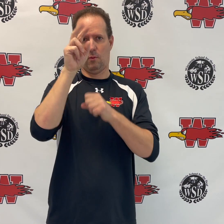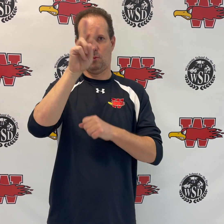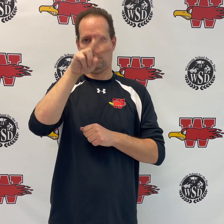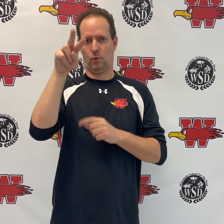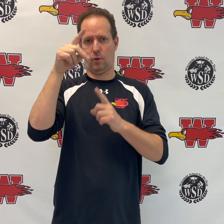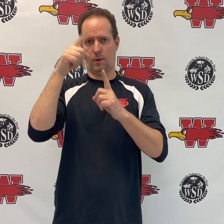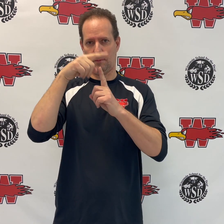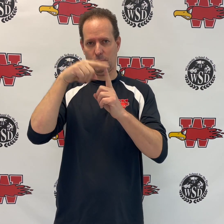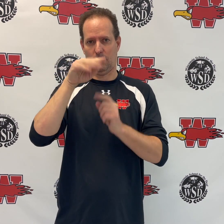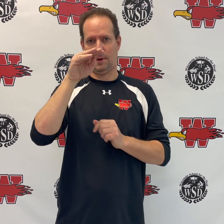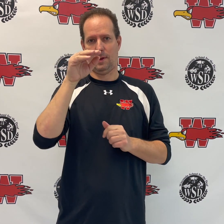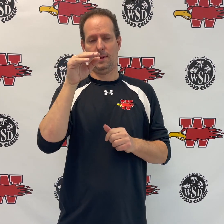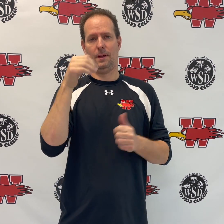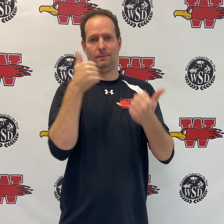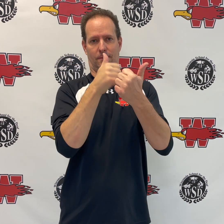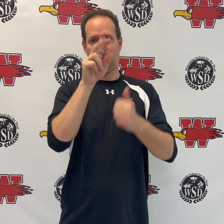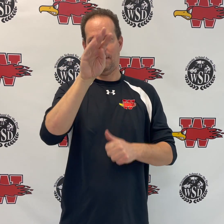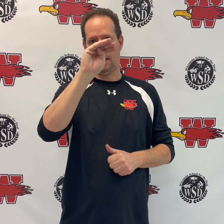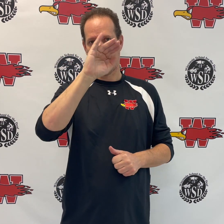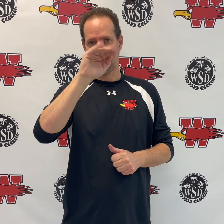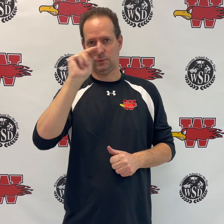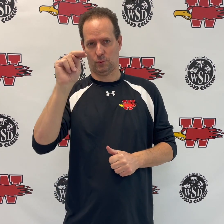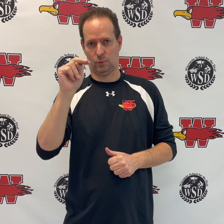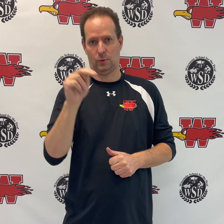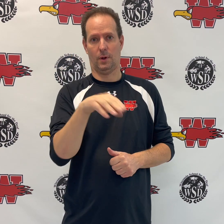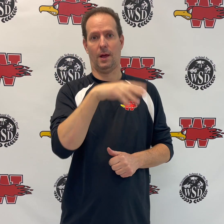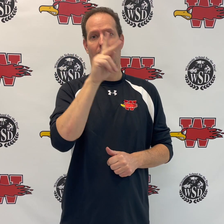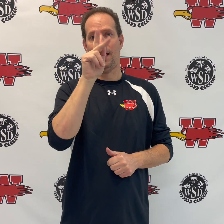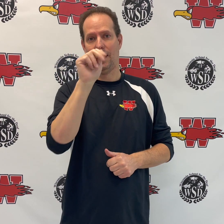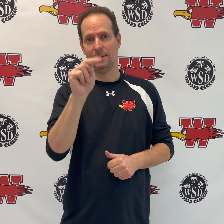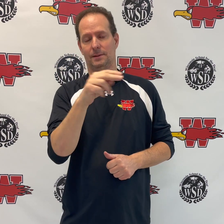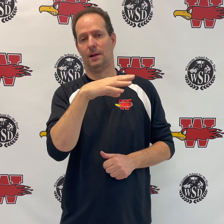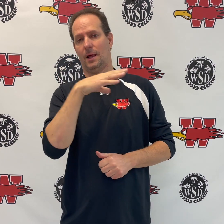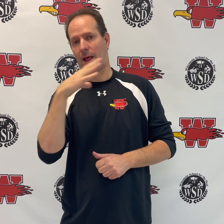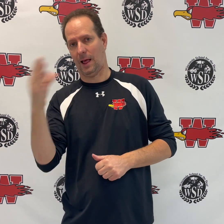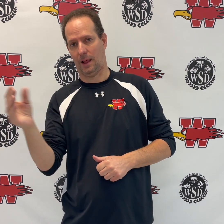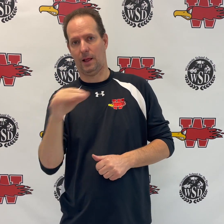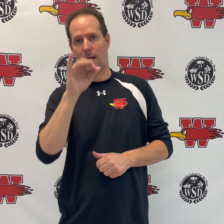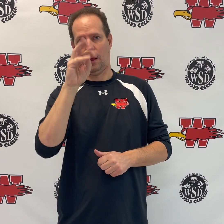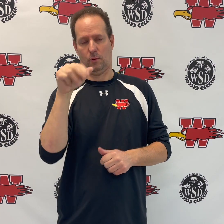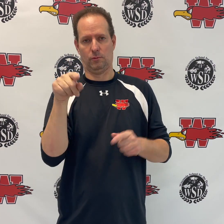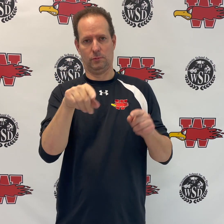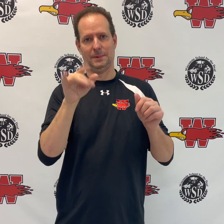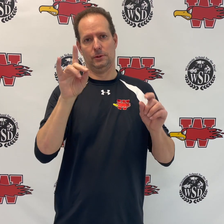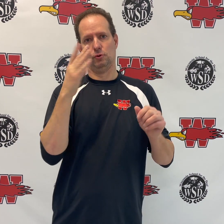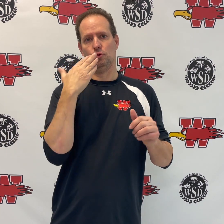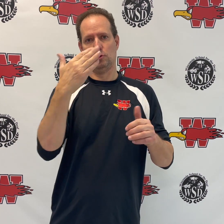scored 22 points total against Minnesota, Kansas, and Iowa School for the Deaf. So great job